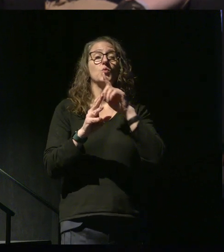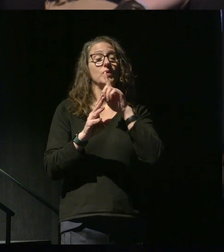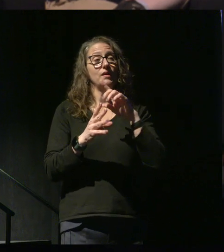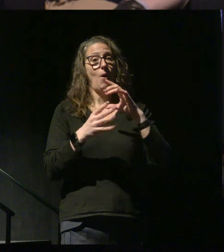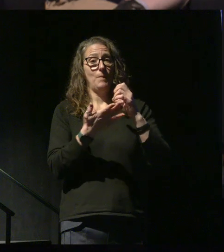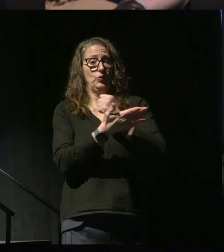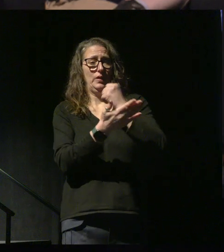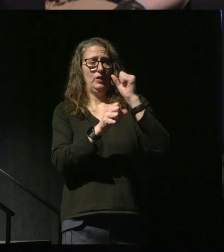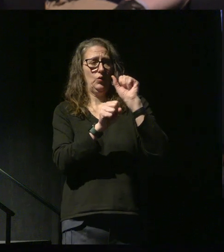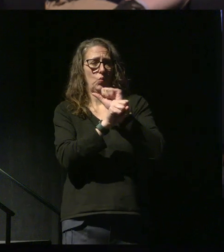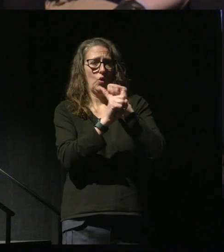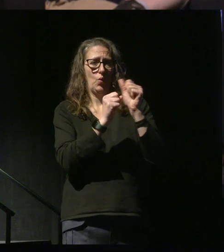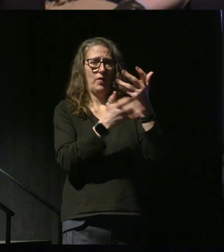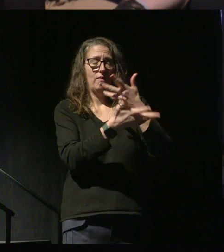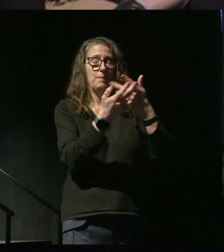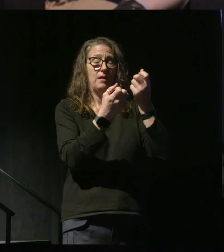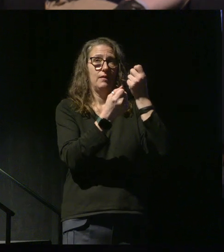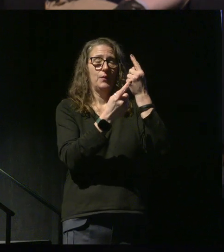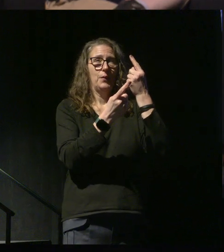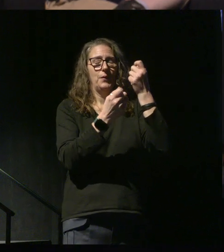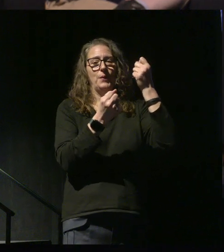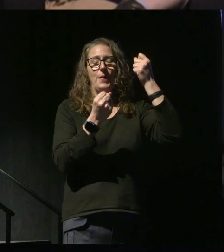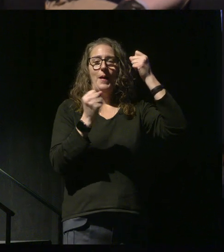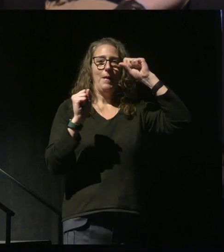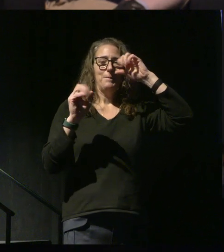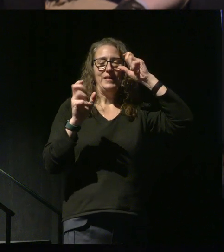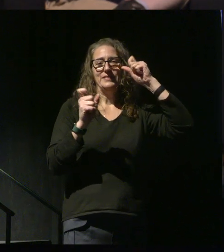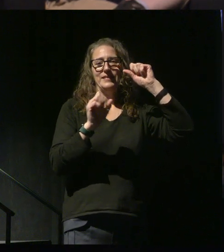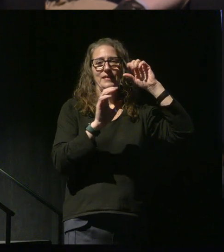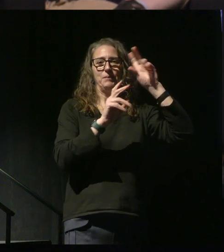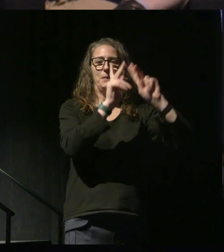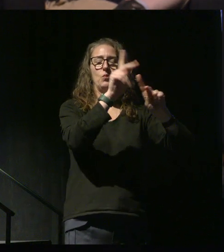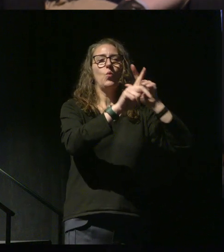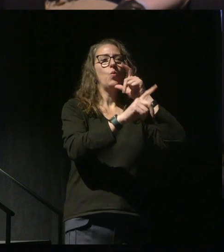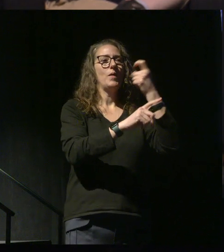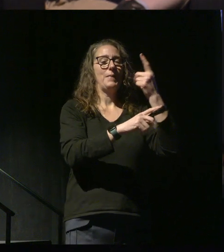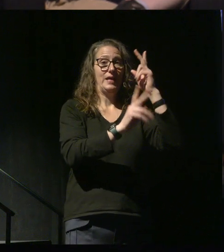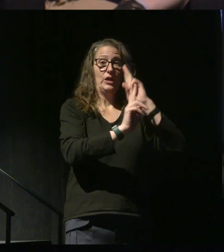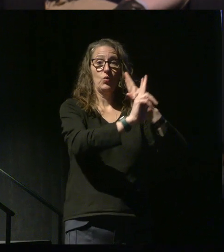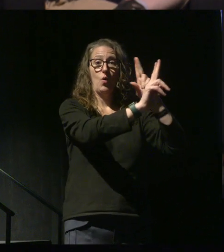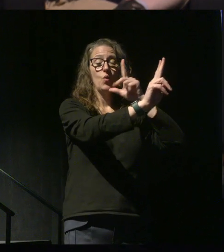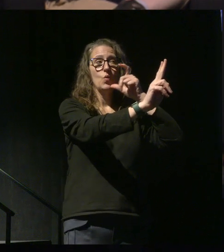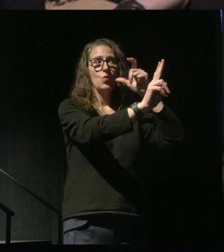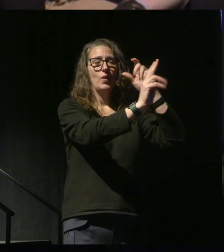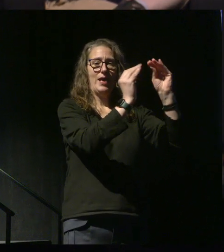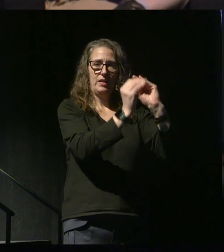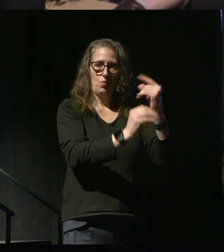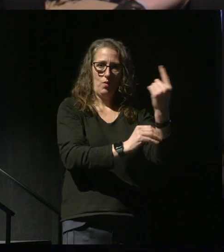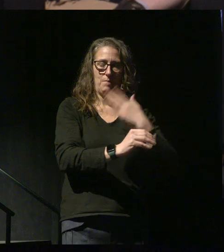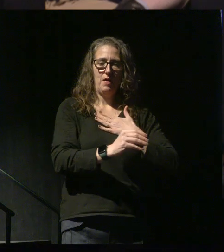like hero, Amber Don, like edited one of my first books. And then the editors for